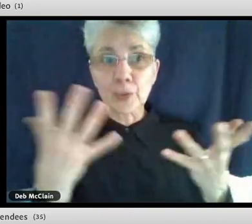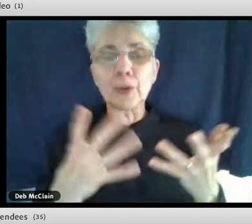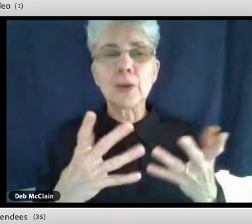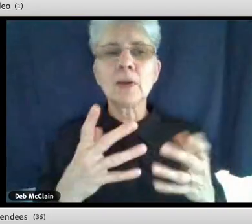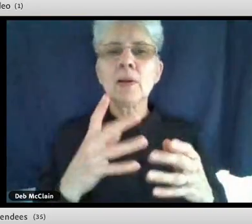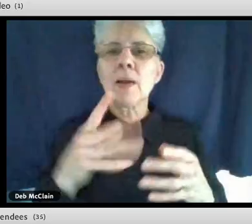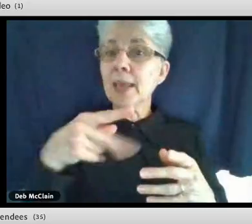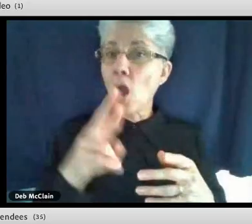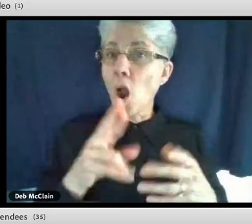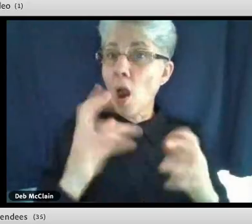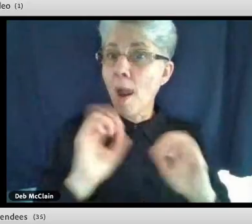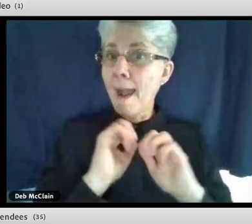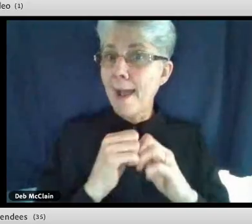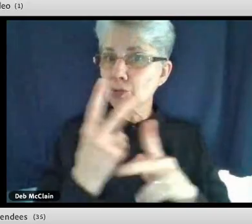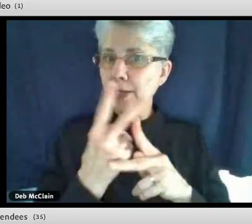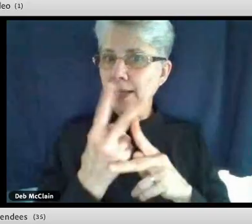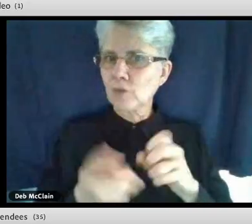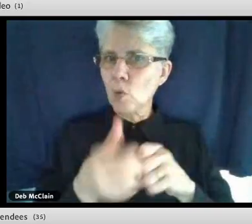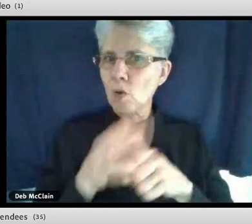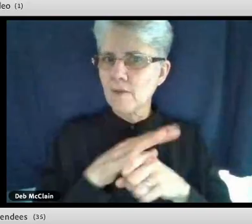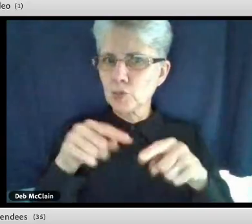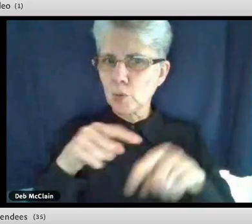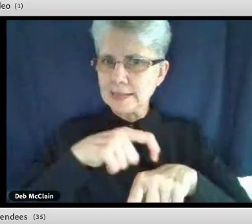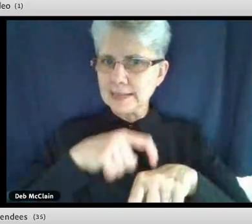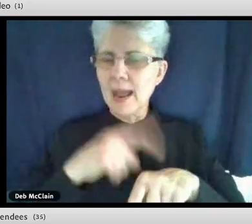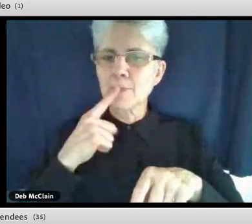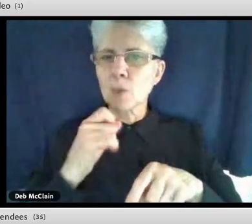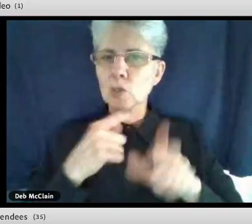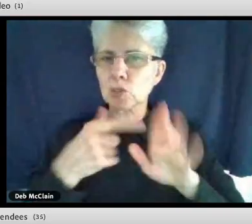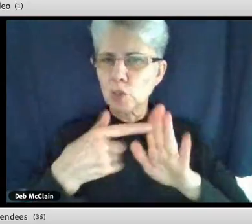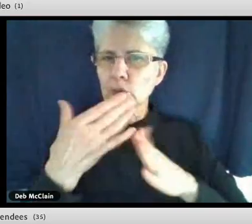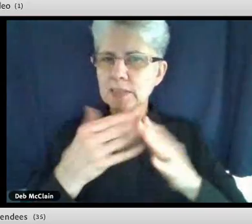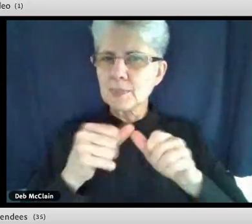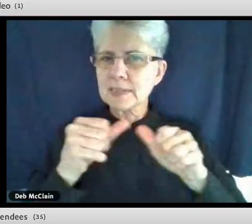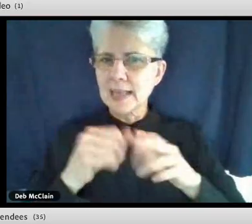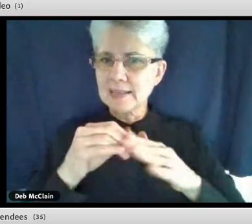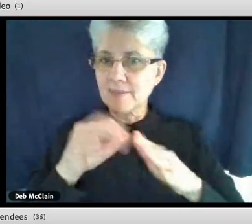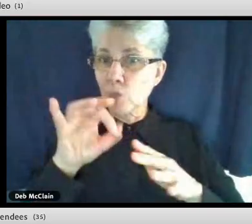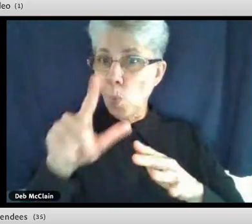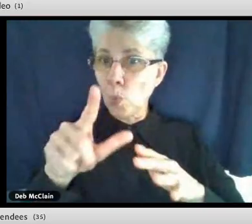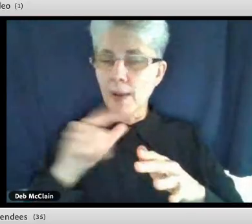or their blogs or whatever it might be, PR, to address the coronavirus during this time?